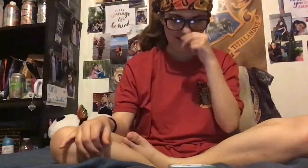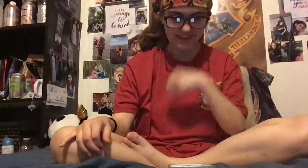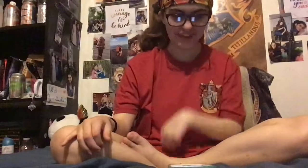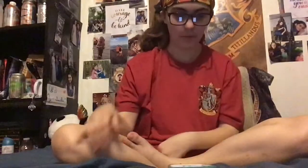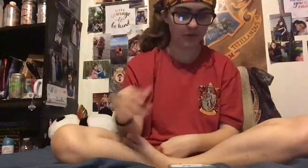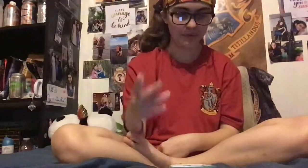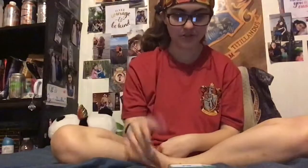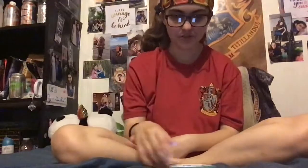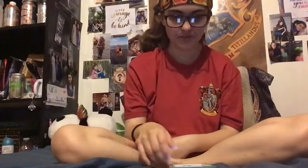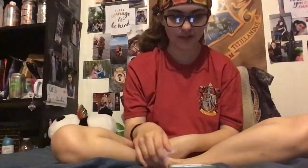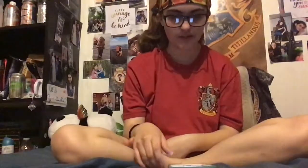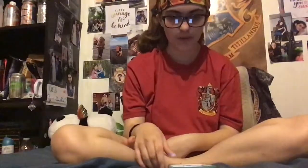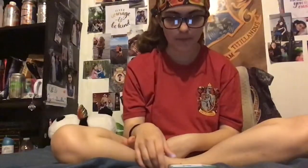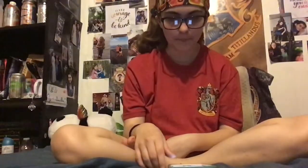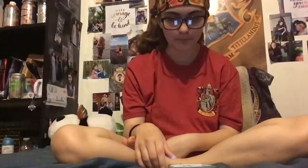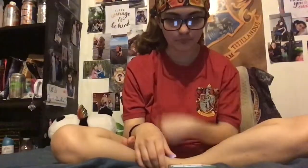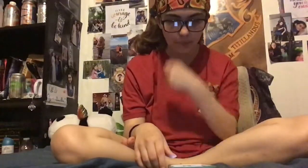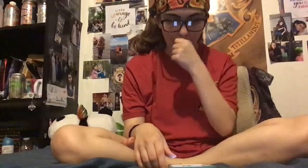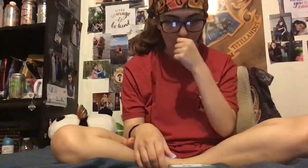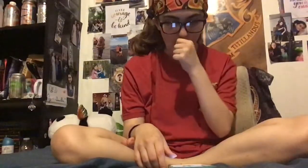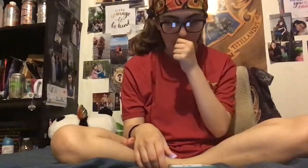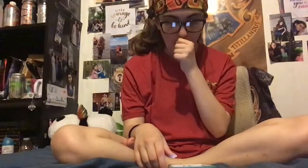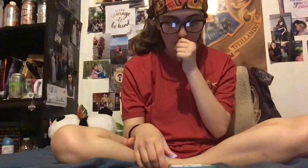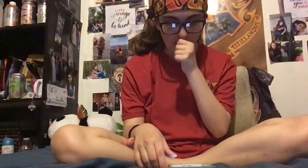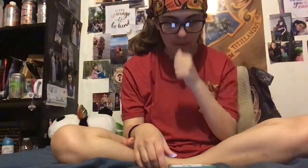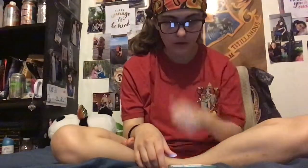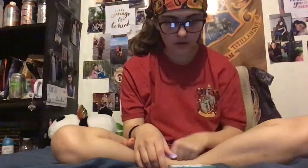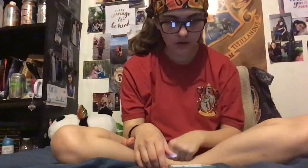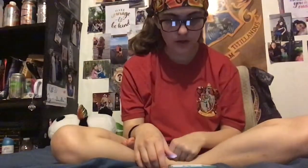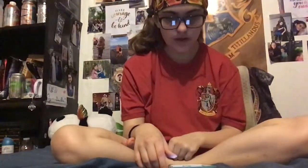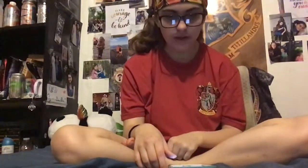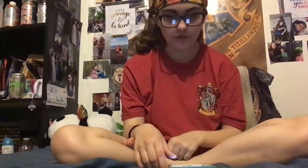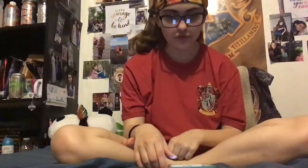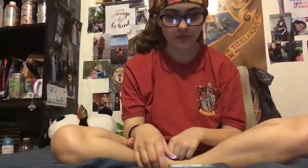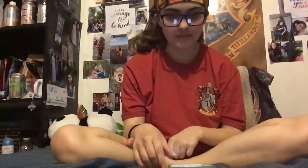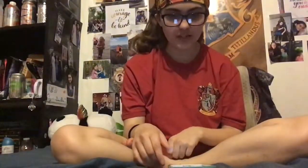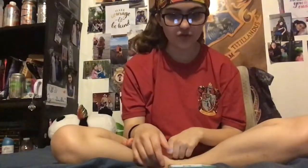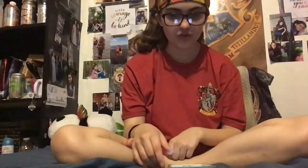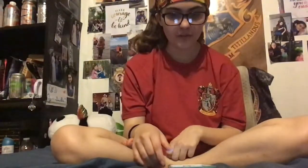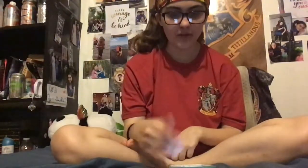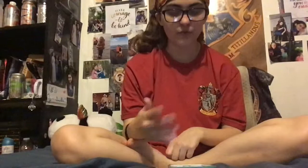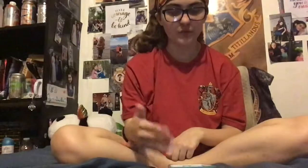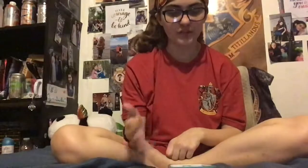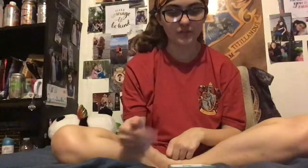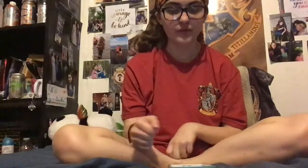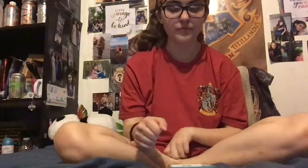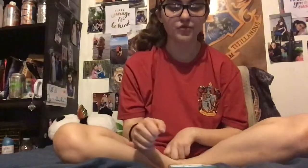Yeah, pretty much And the dreams that you dream of really do come true